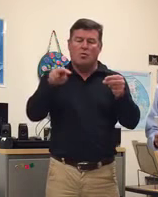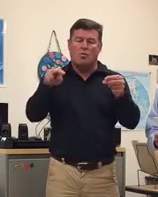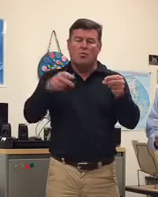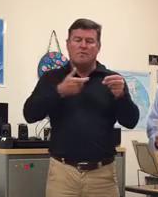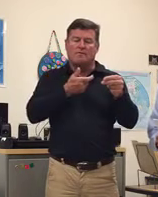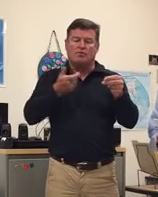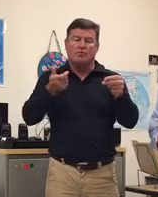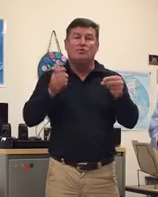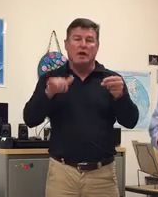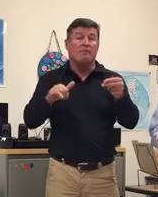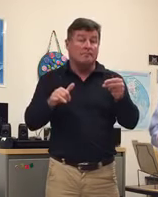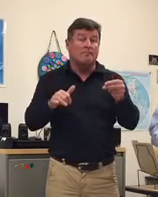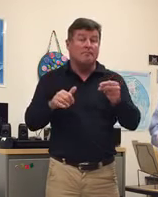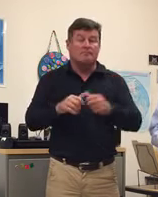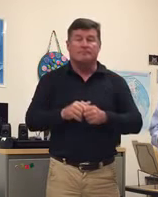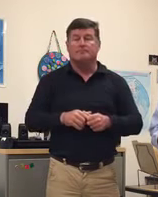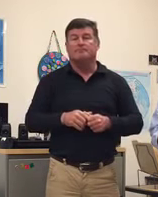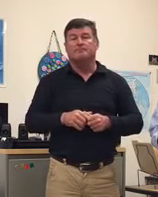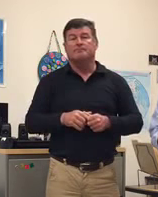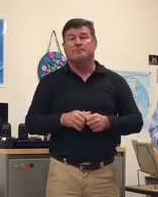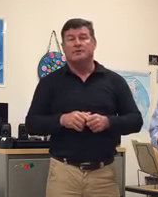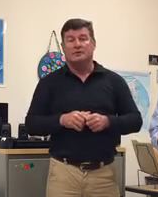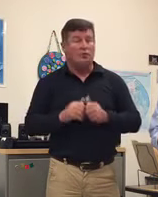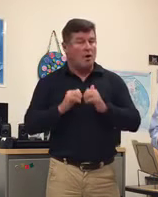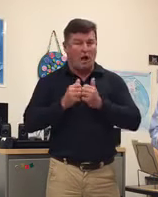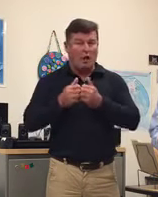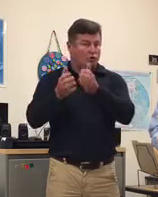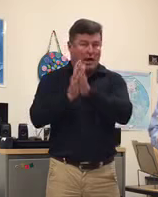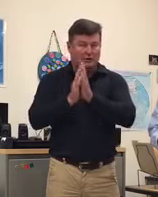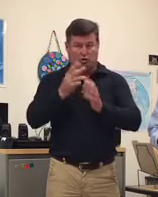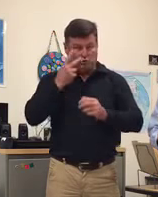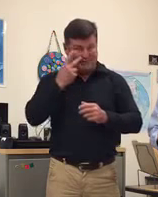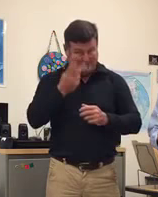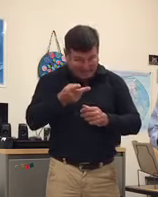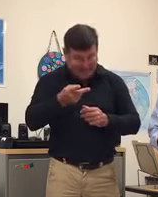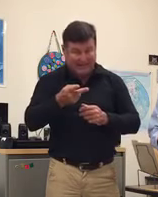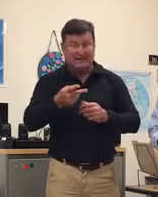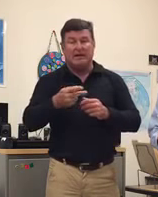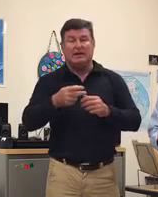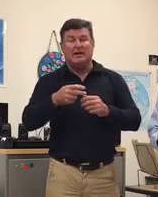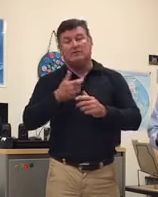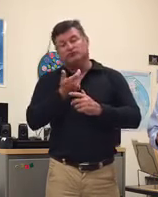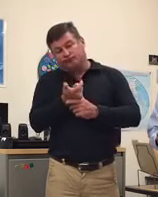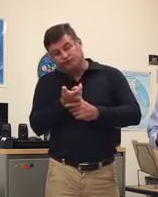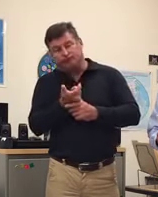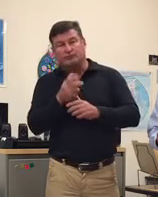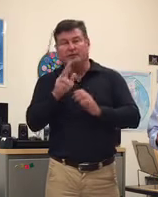to view the video recording, excuse me. So, let's talk a little bit more about that process